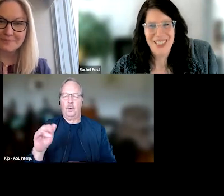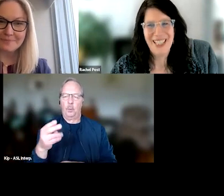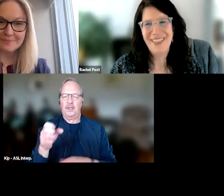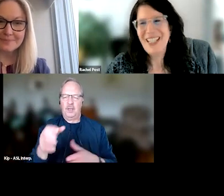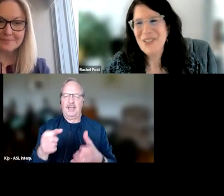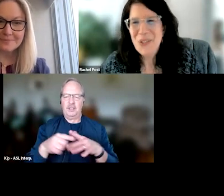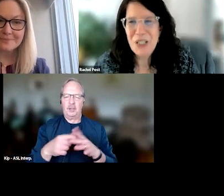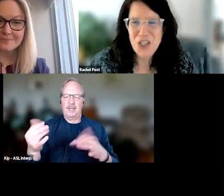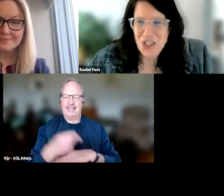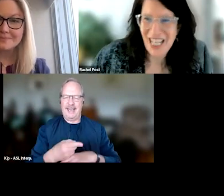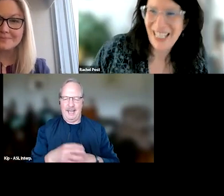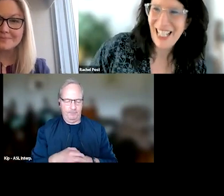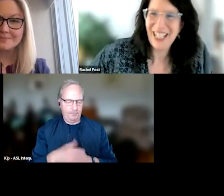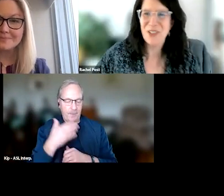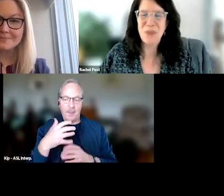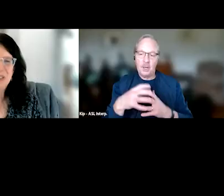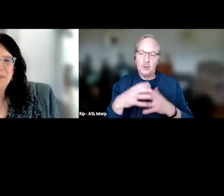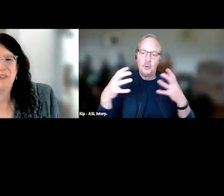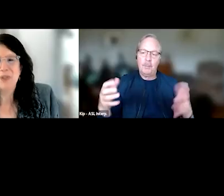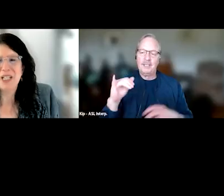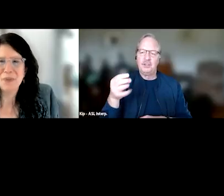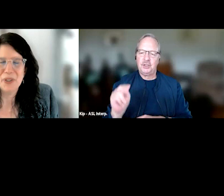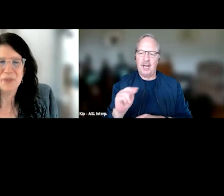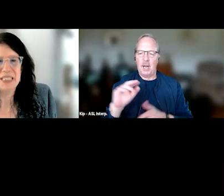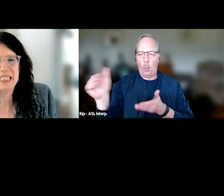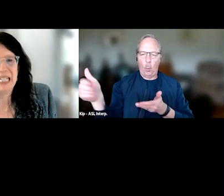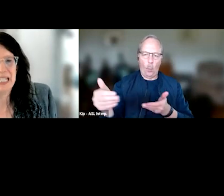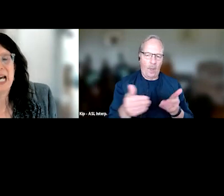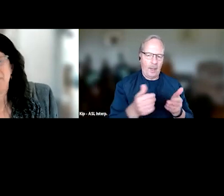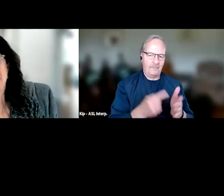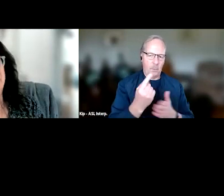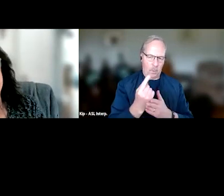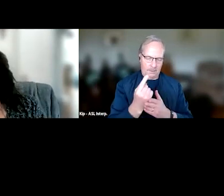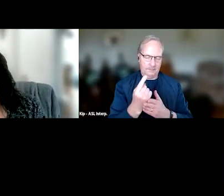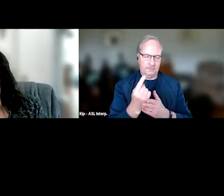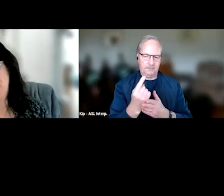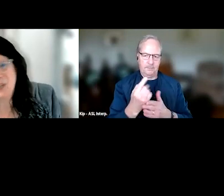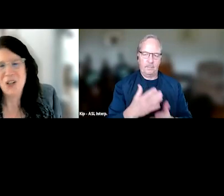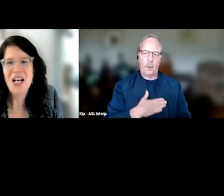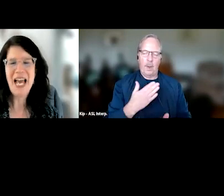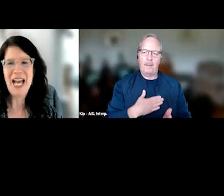Great, thank you so much Jen, and welcome everyone. We're really happy to be here with you all,